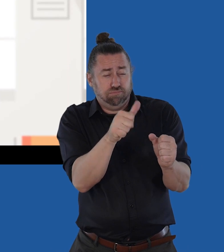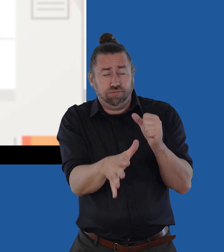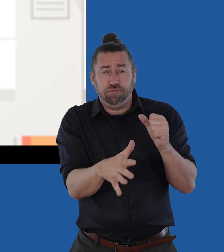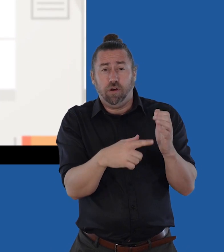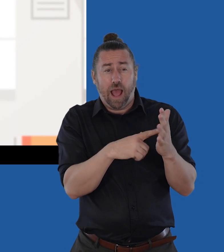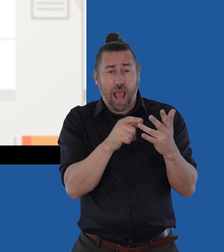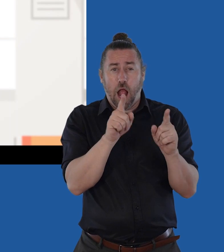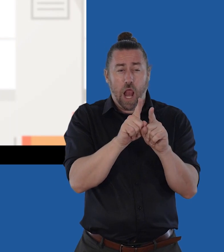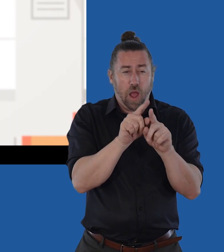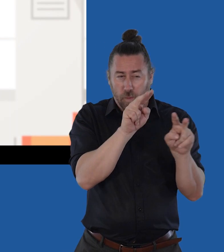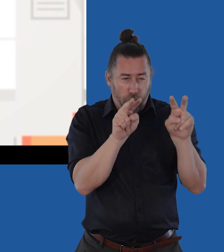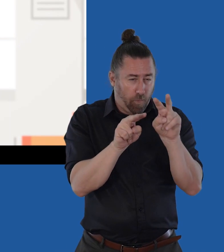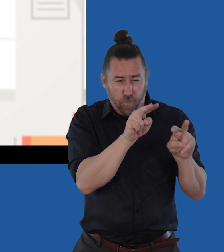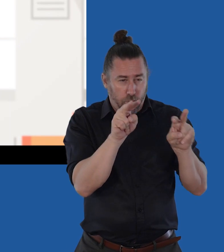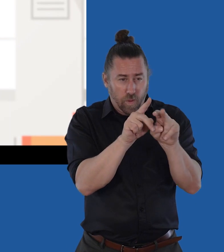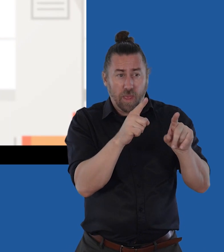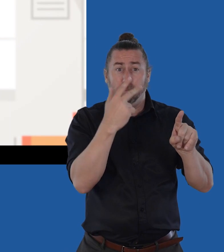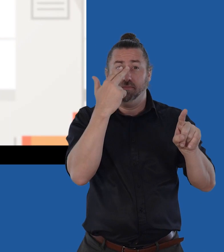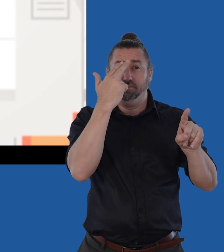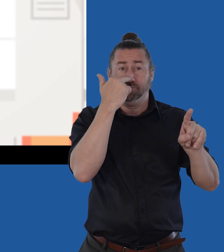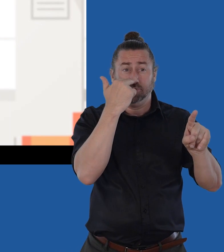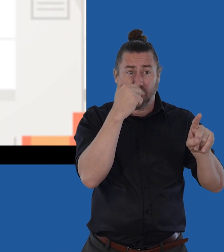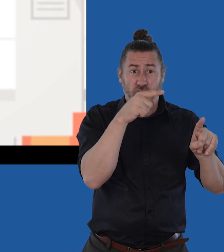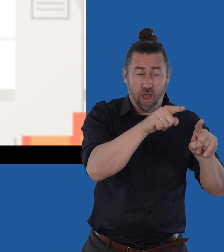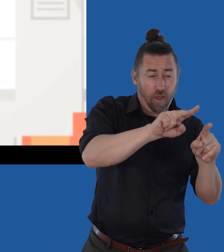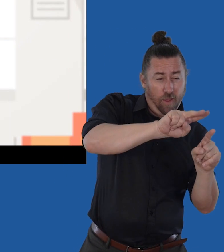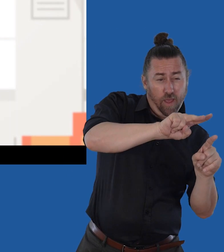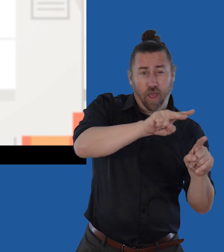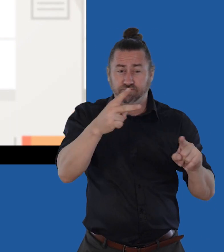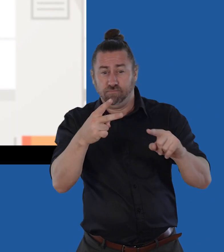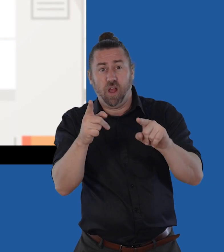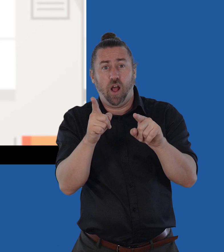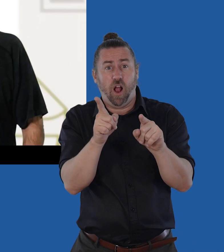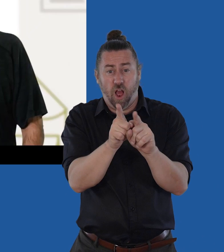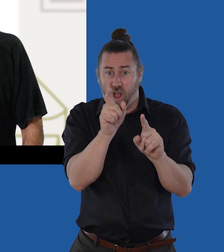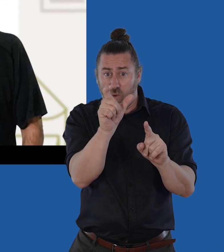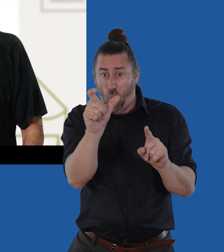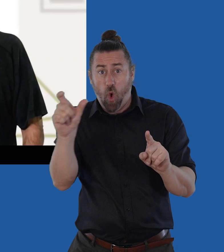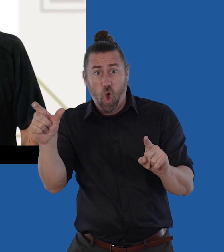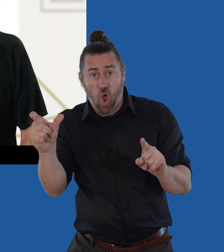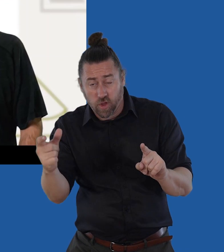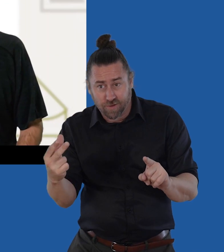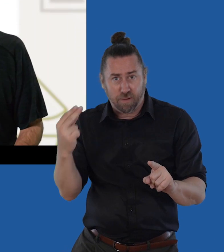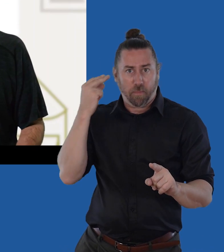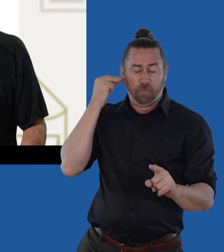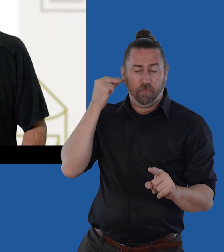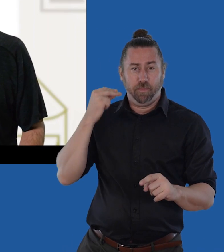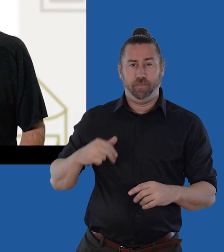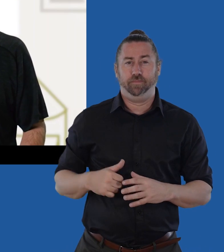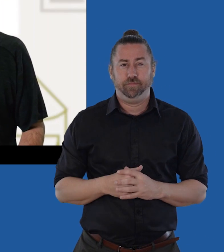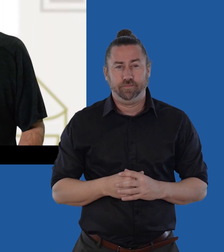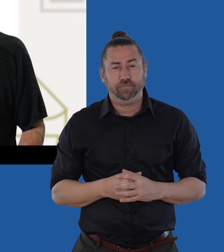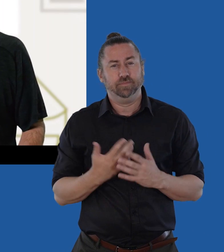that image and return useful information to a screen reader user. Around Microsoft, We're known as the accessibility team,